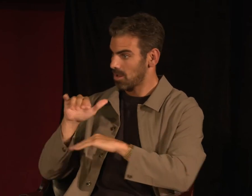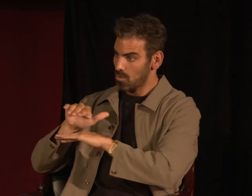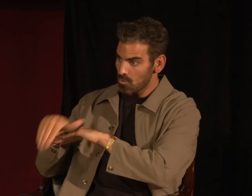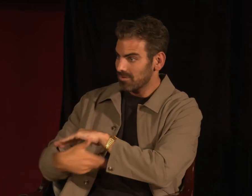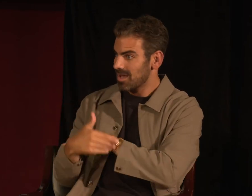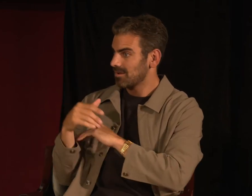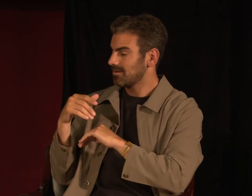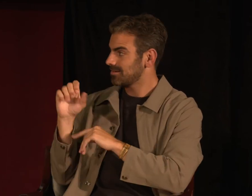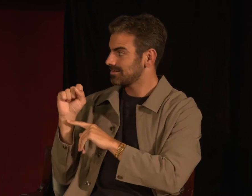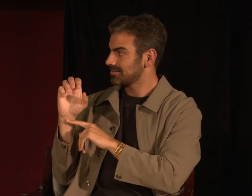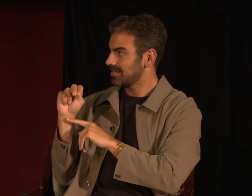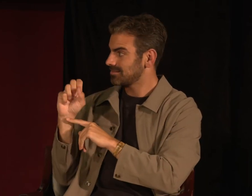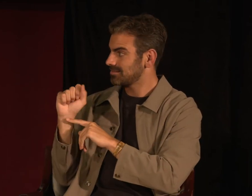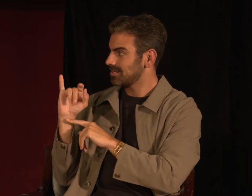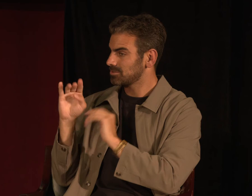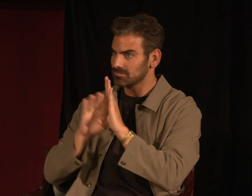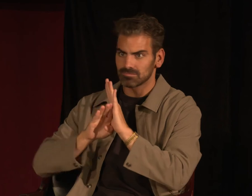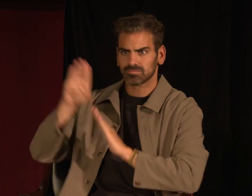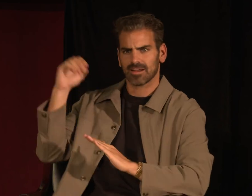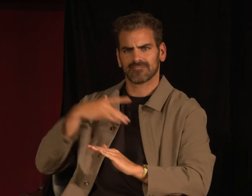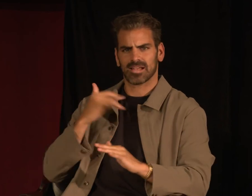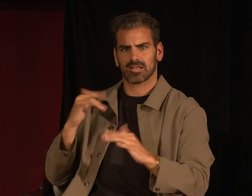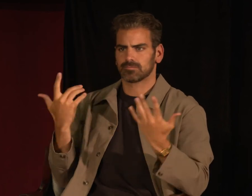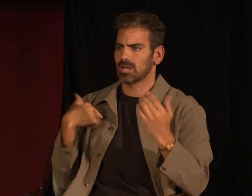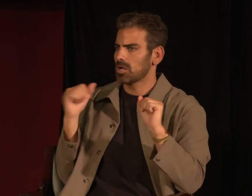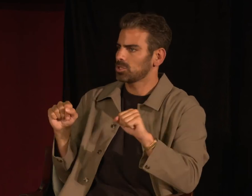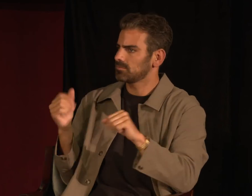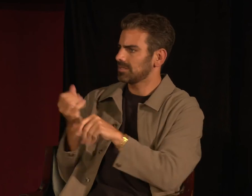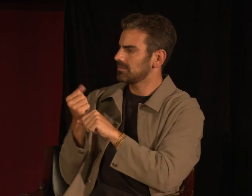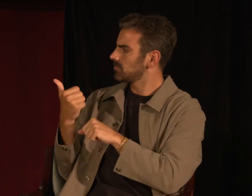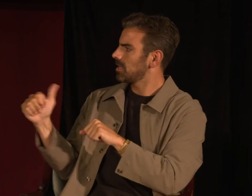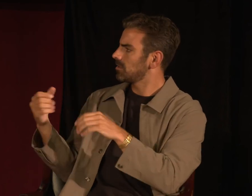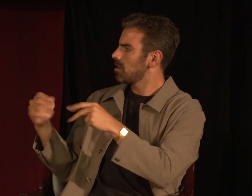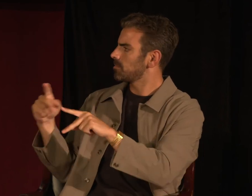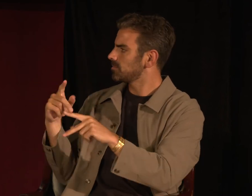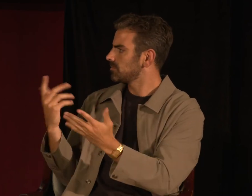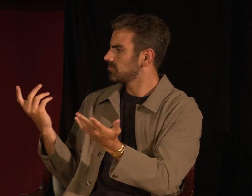That year journey really created an overnight sensation in me, and it was great.